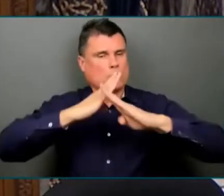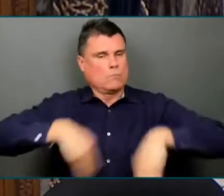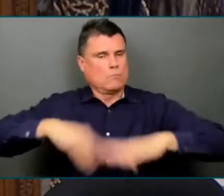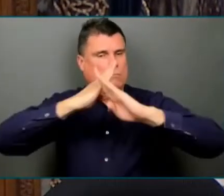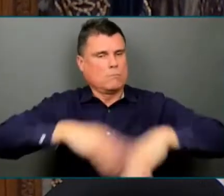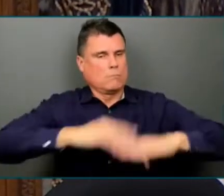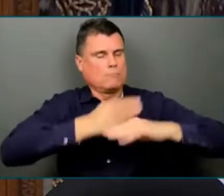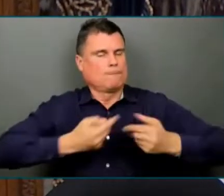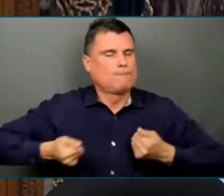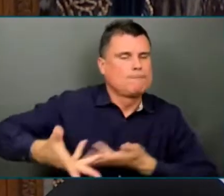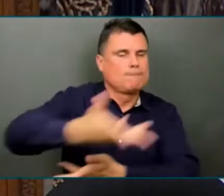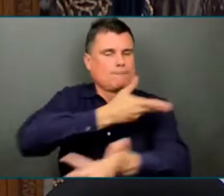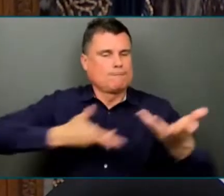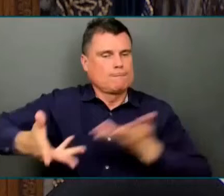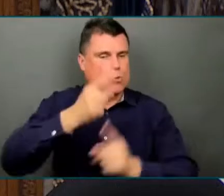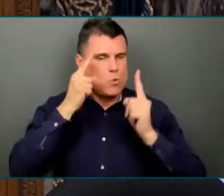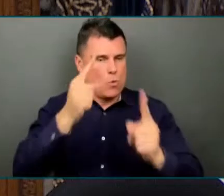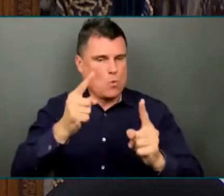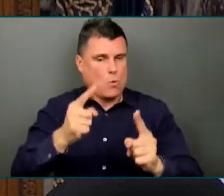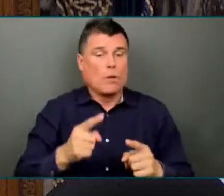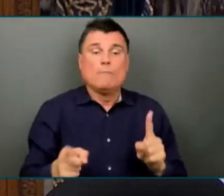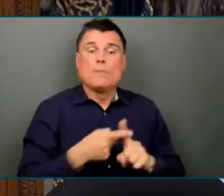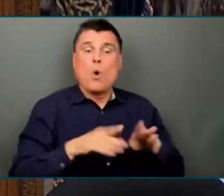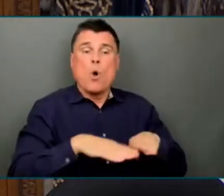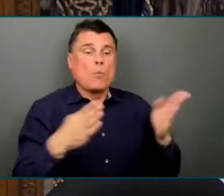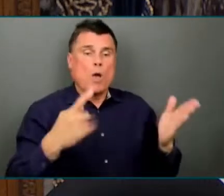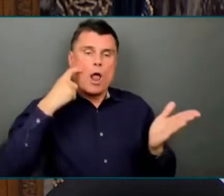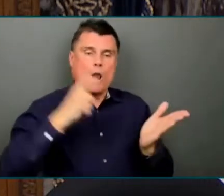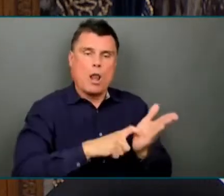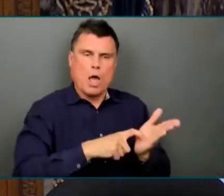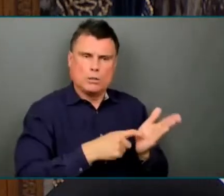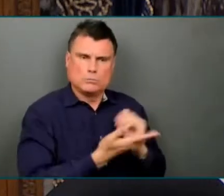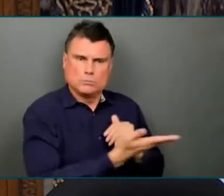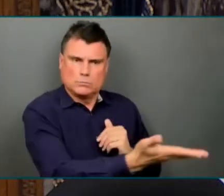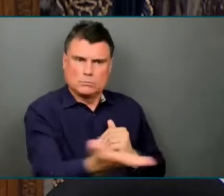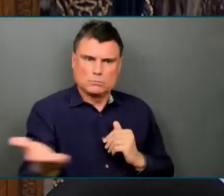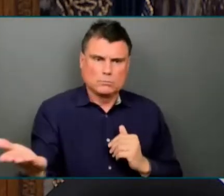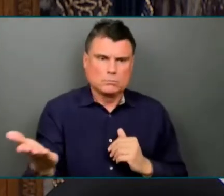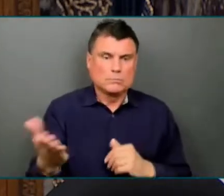incredible staff team I’ve had the privilege of working with for the past couple of months.